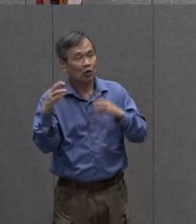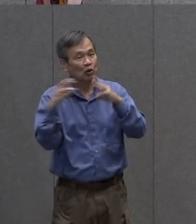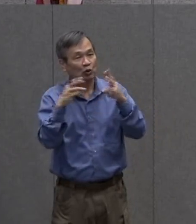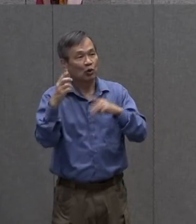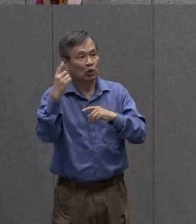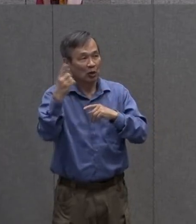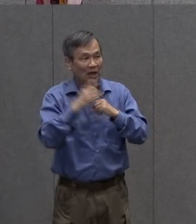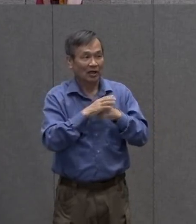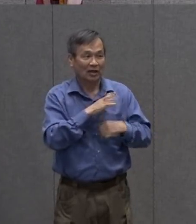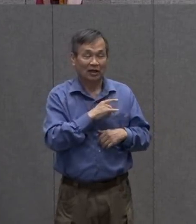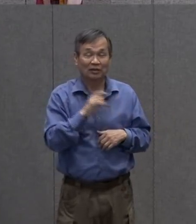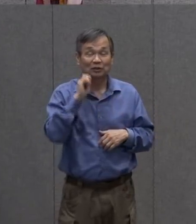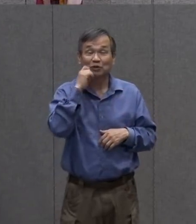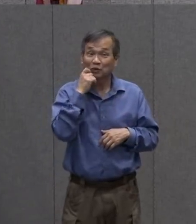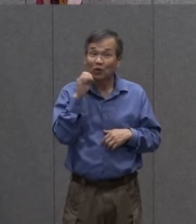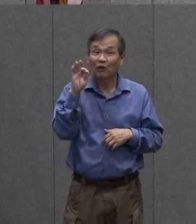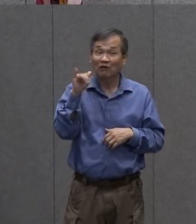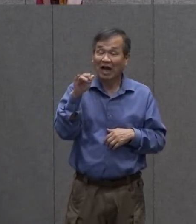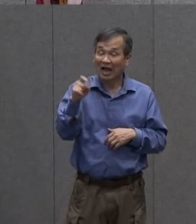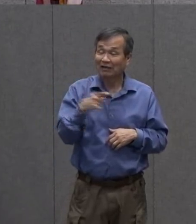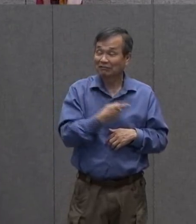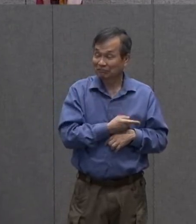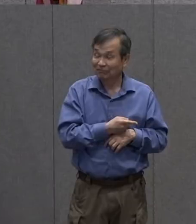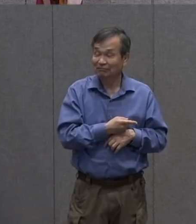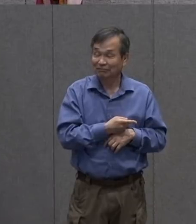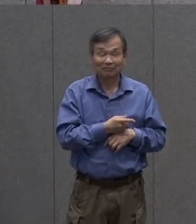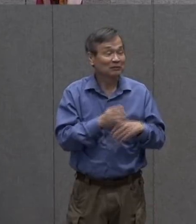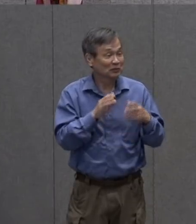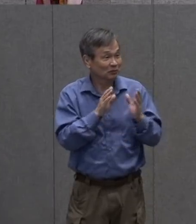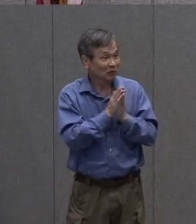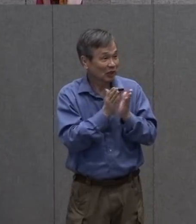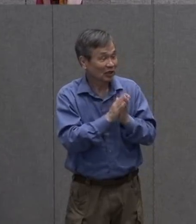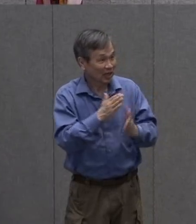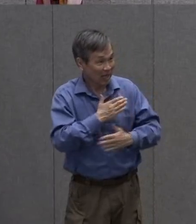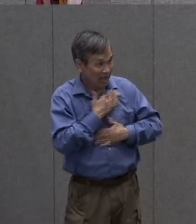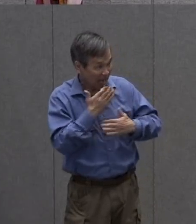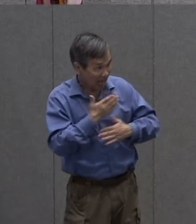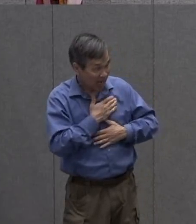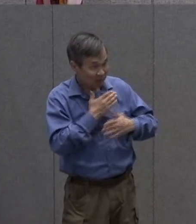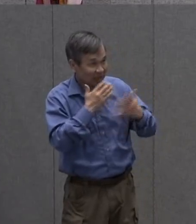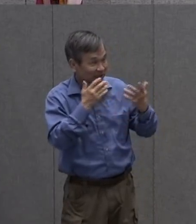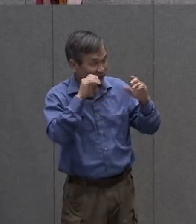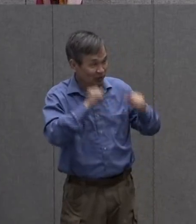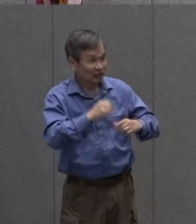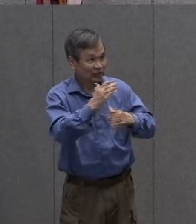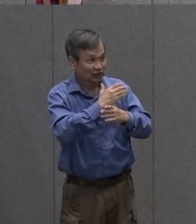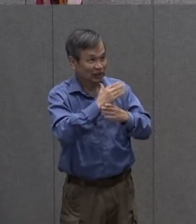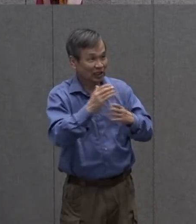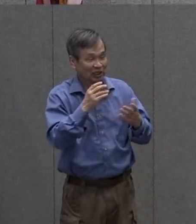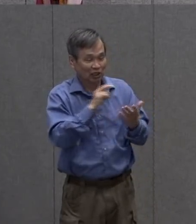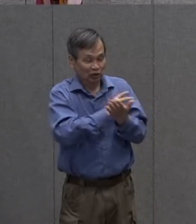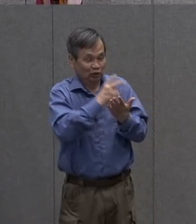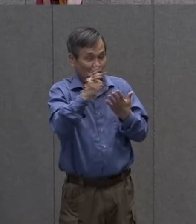So some really cool facts in here. And we're so happy that you were able to share these last two weeks with us,